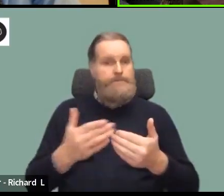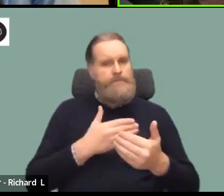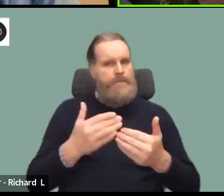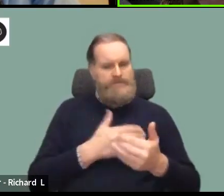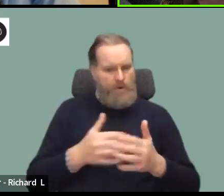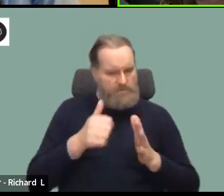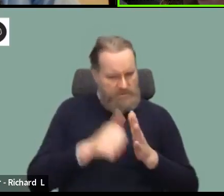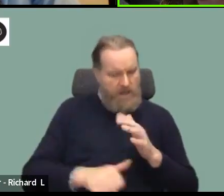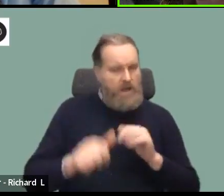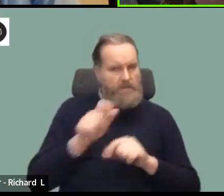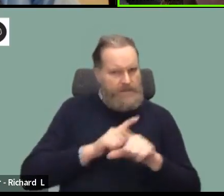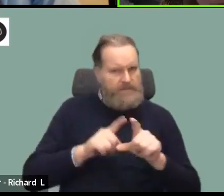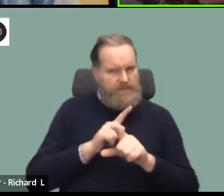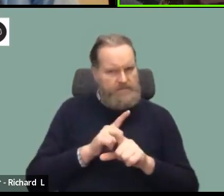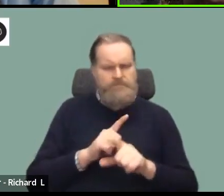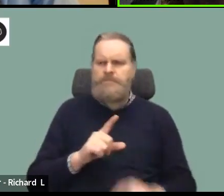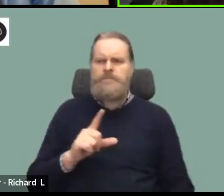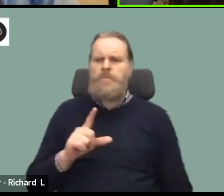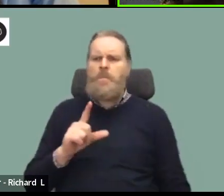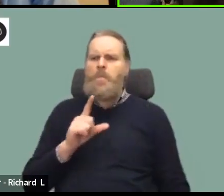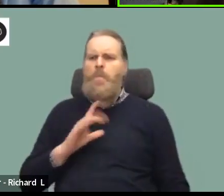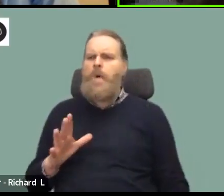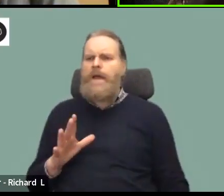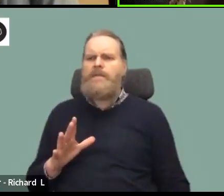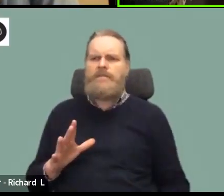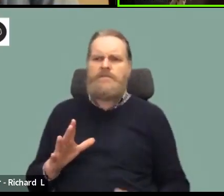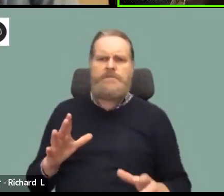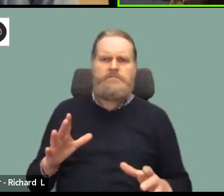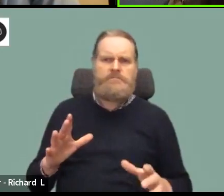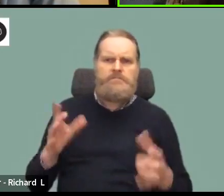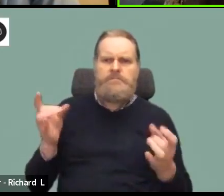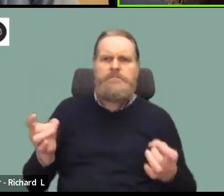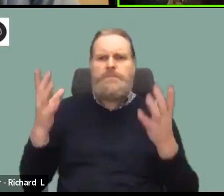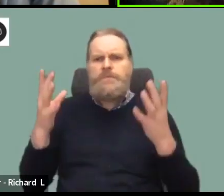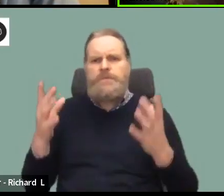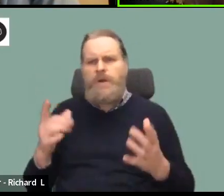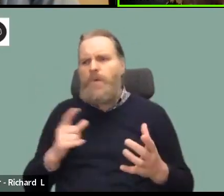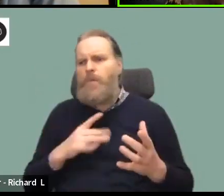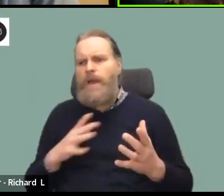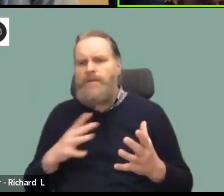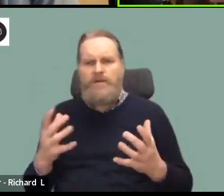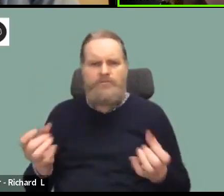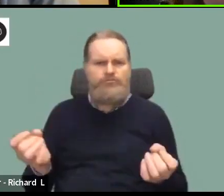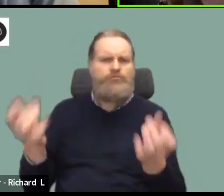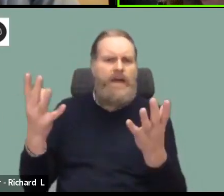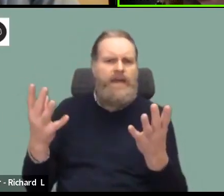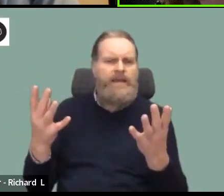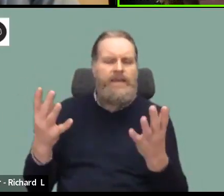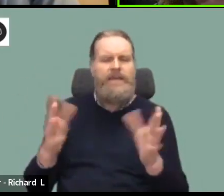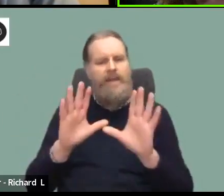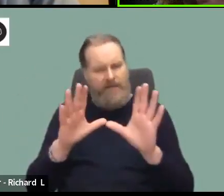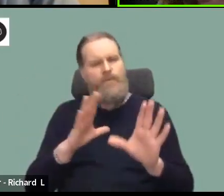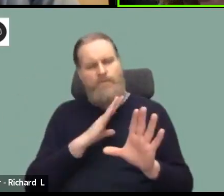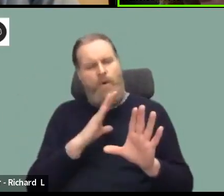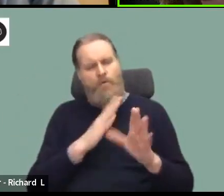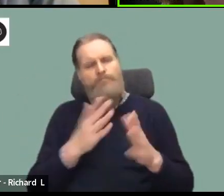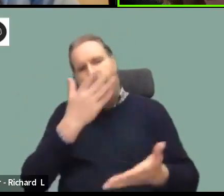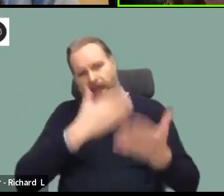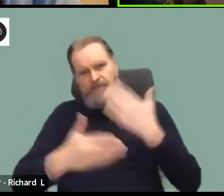call started saying. g, why, why aren't they be g, why, why aren't they have been asked to take action. So I think what you've reported there So I think what you've reported there around some targeted